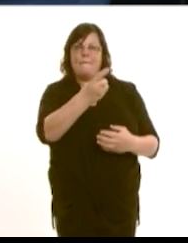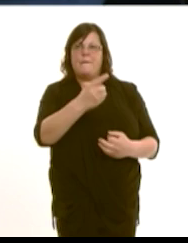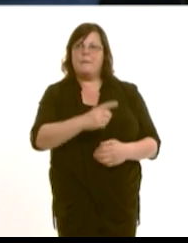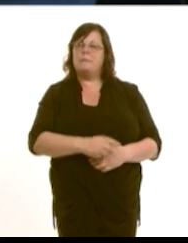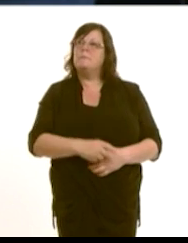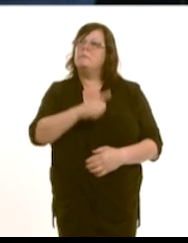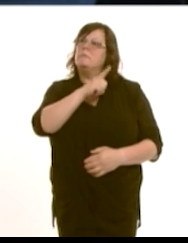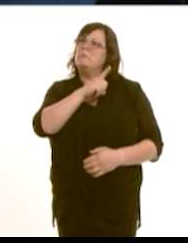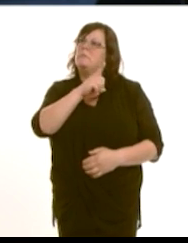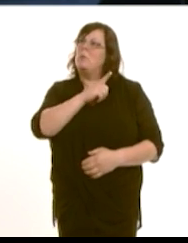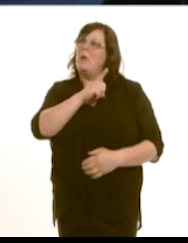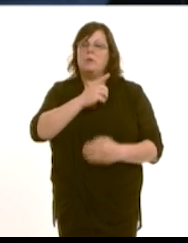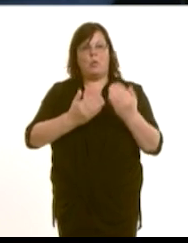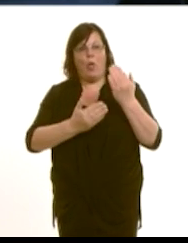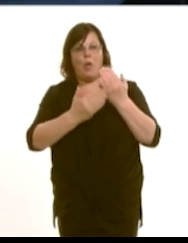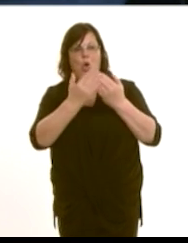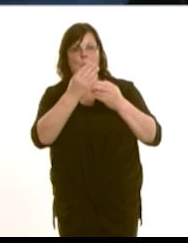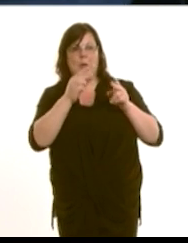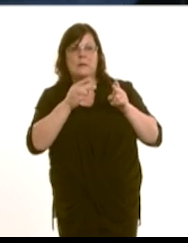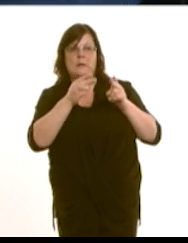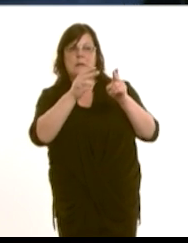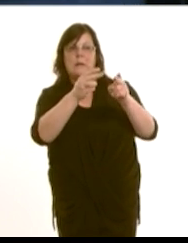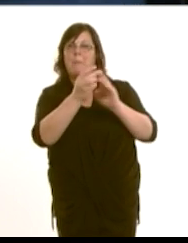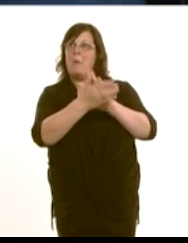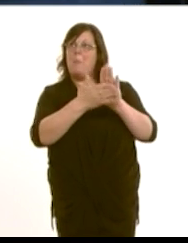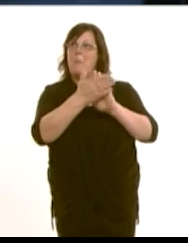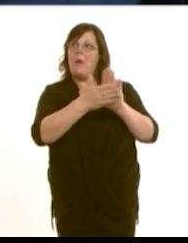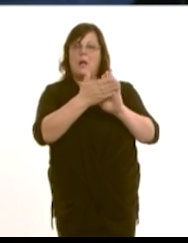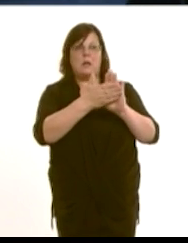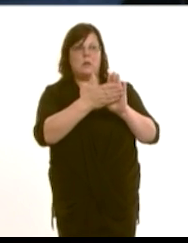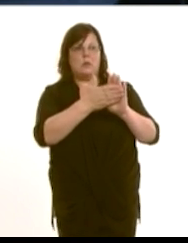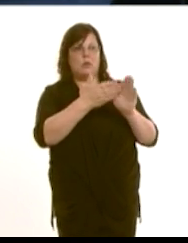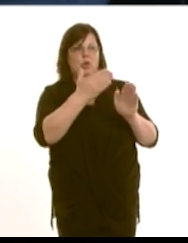because of the new system, which has led to a loss of jobs amongst local tutors.